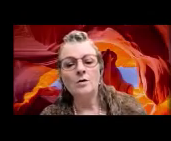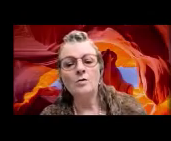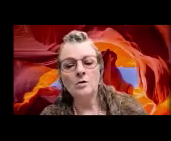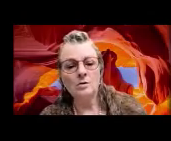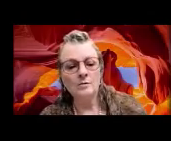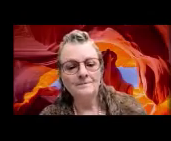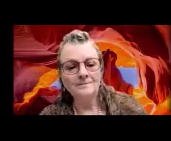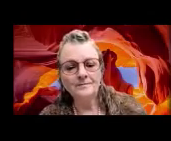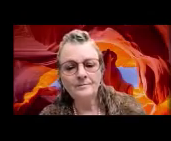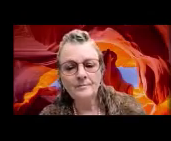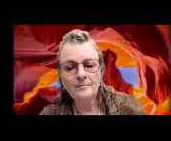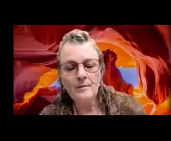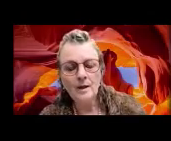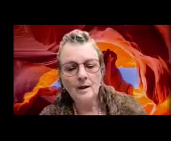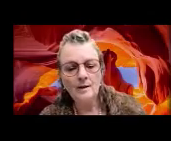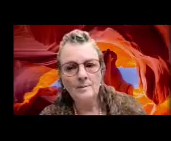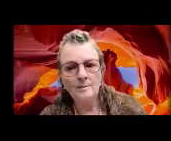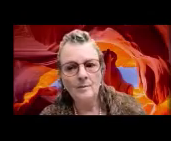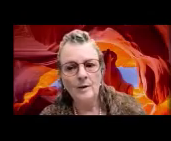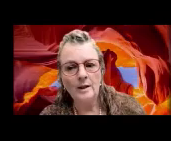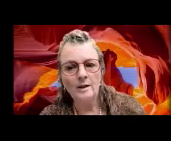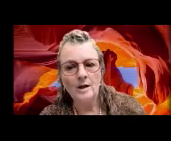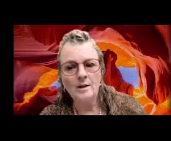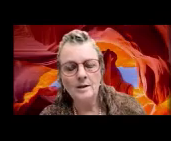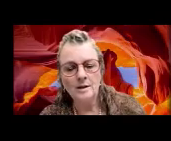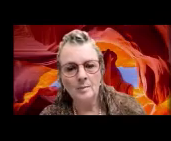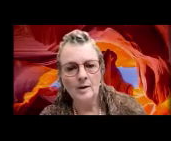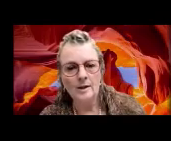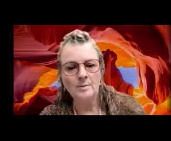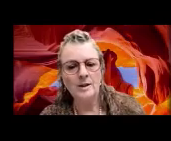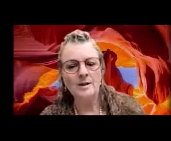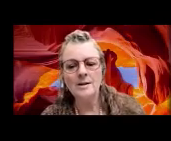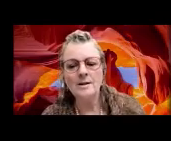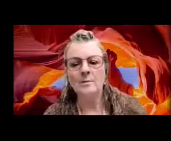used to. Mm. Uh, with the autistic boys. But that doesn't